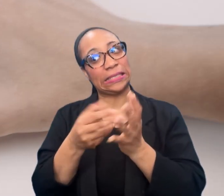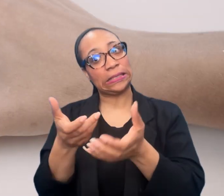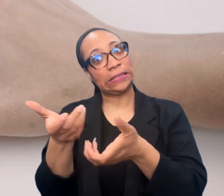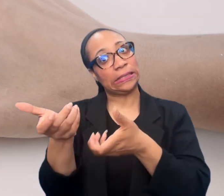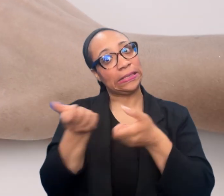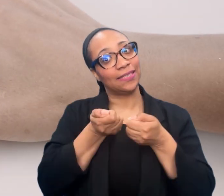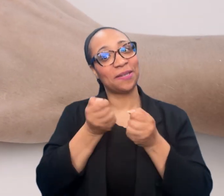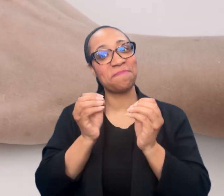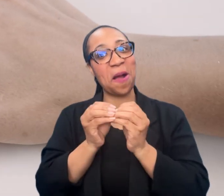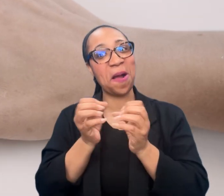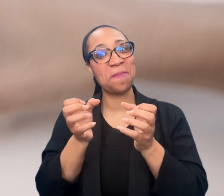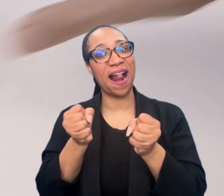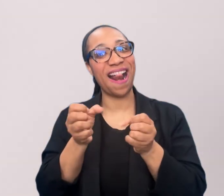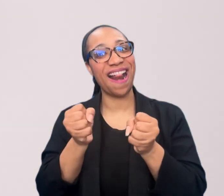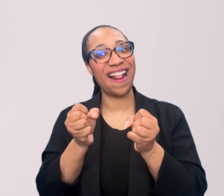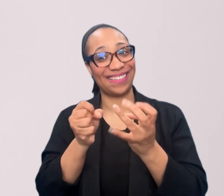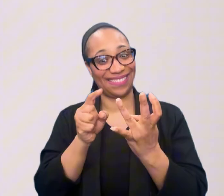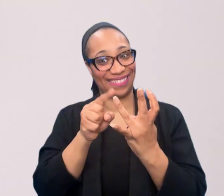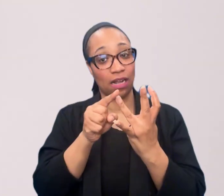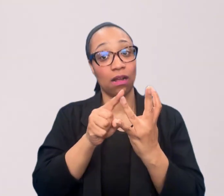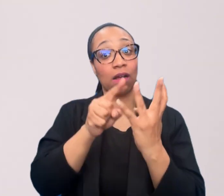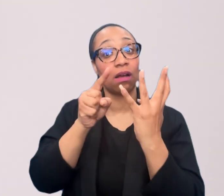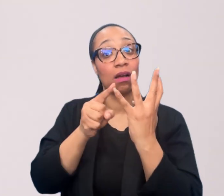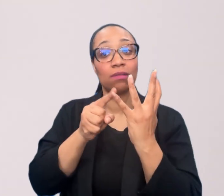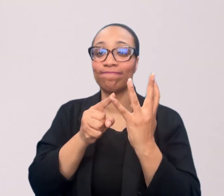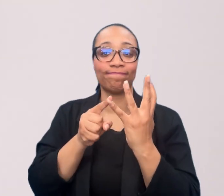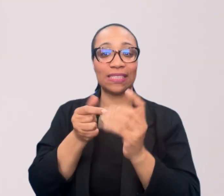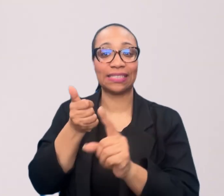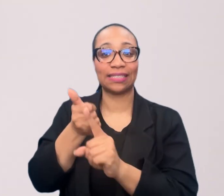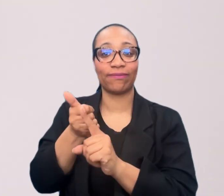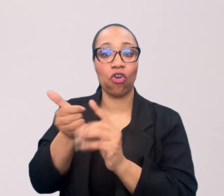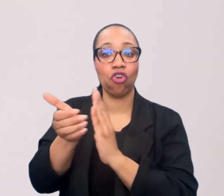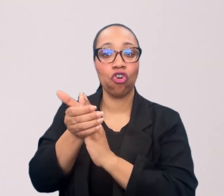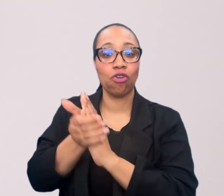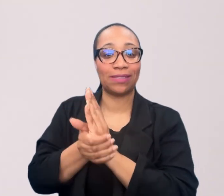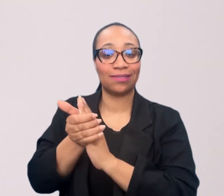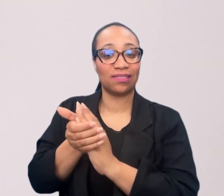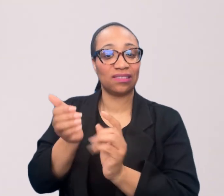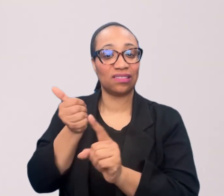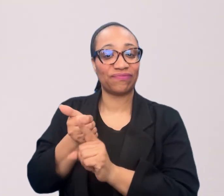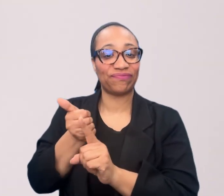is a little bit different where it goes through the levels on its own so as you'll see on the